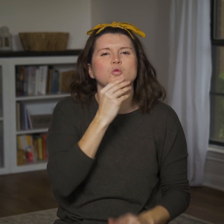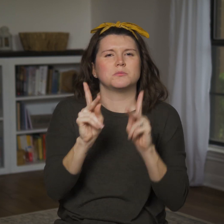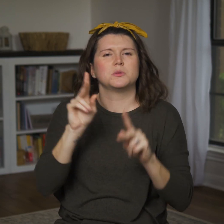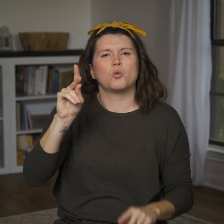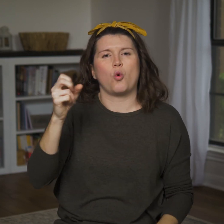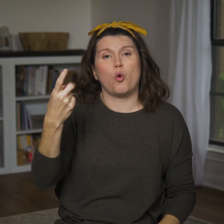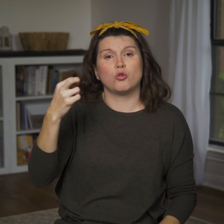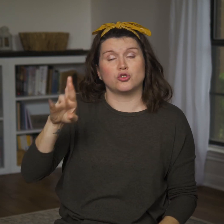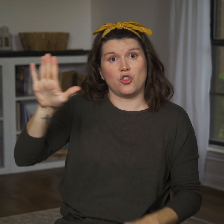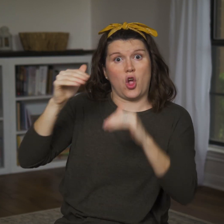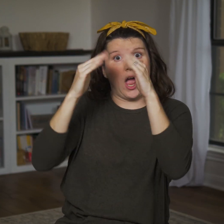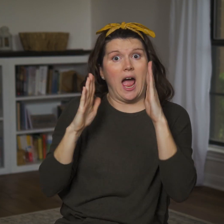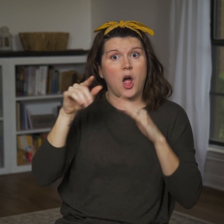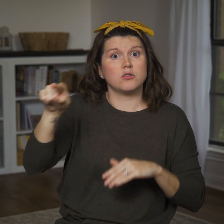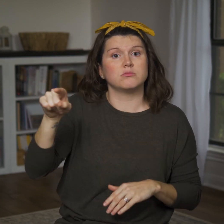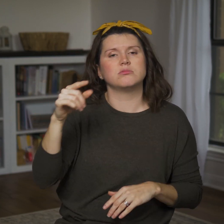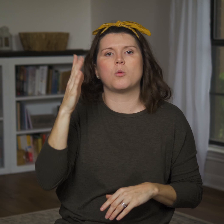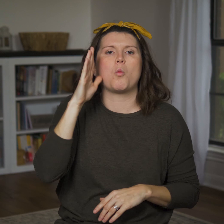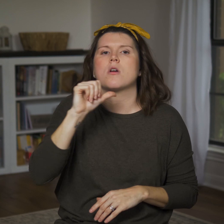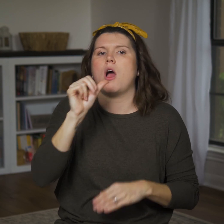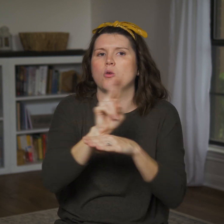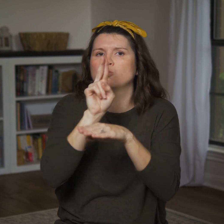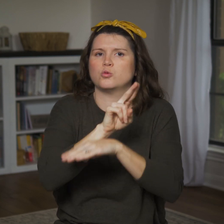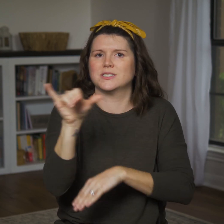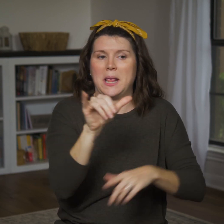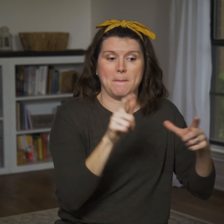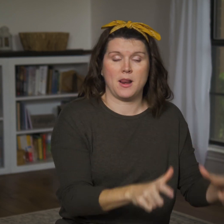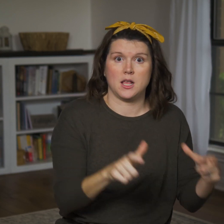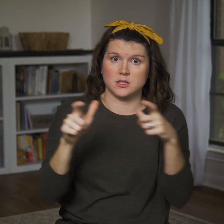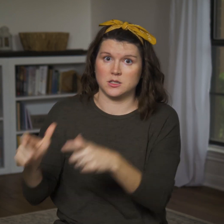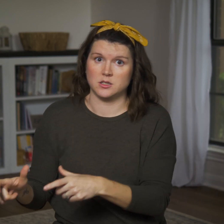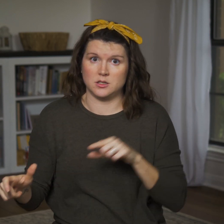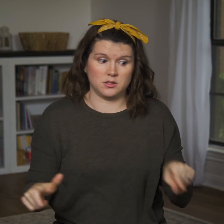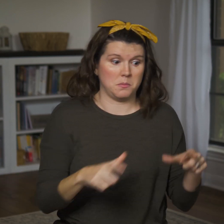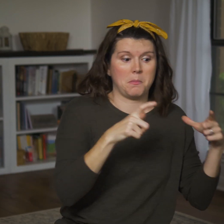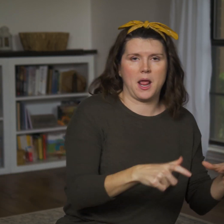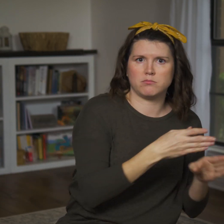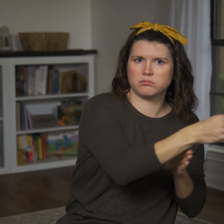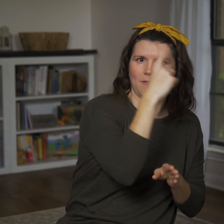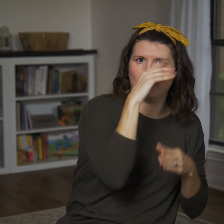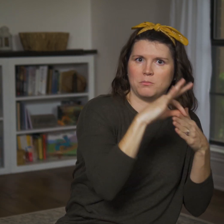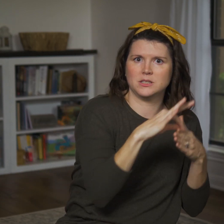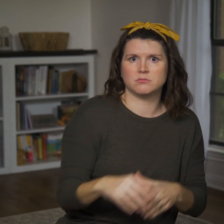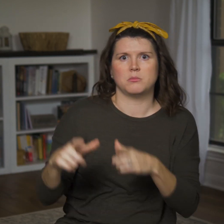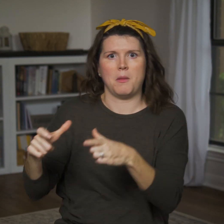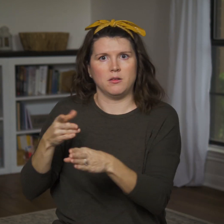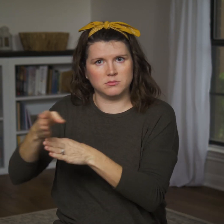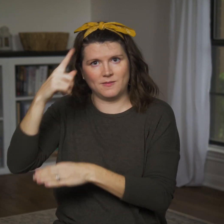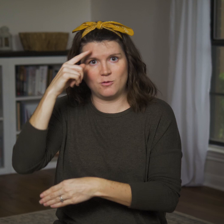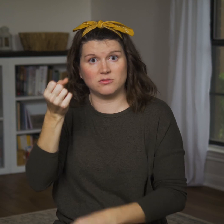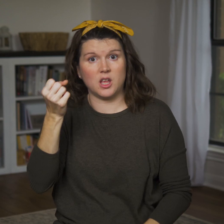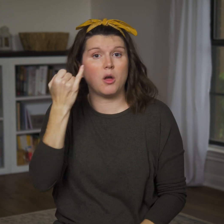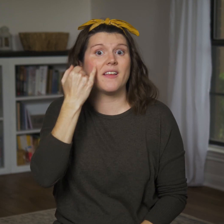Kosher households won’t even use the same plates for meat and dairy,